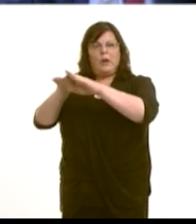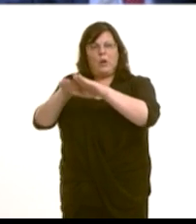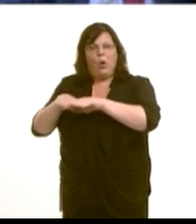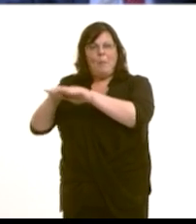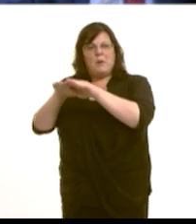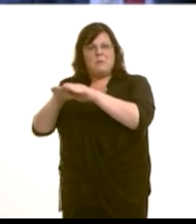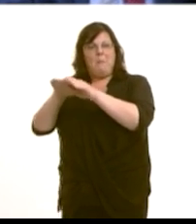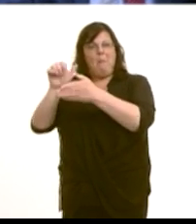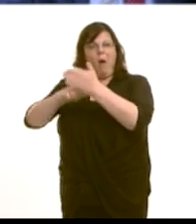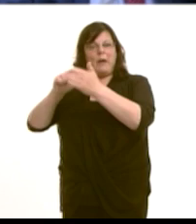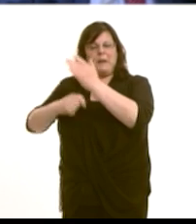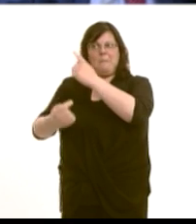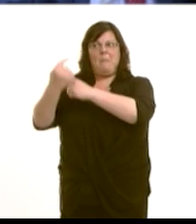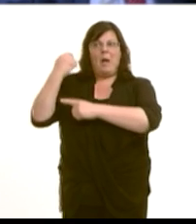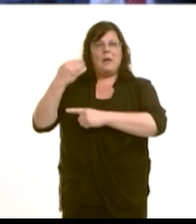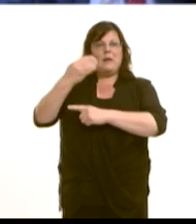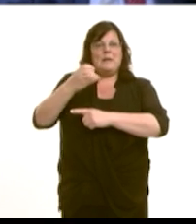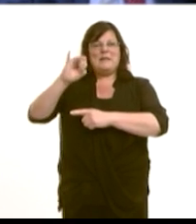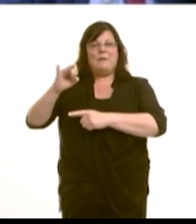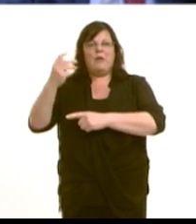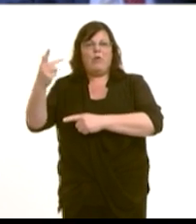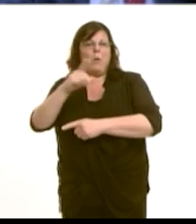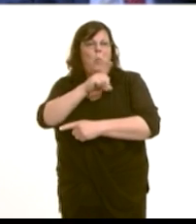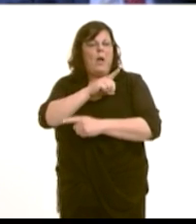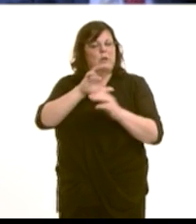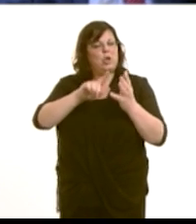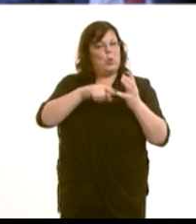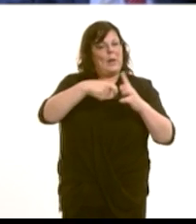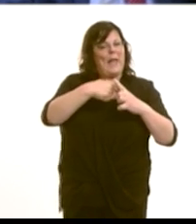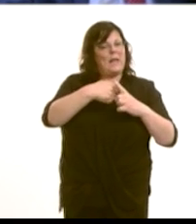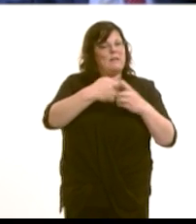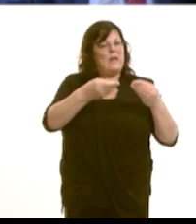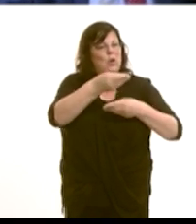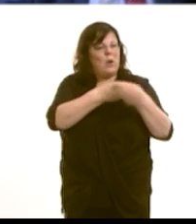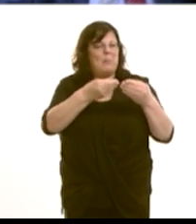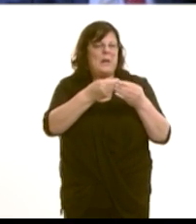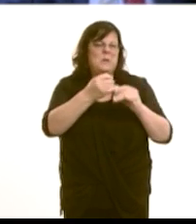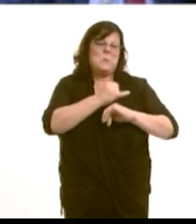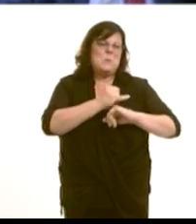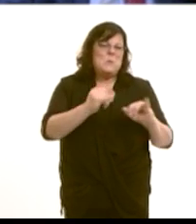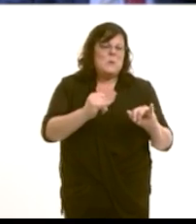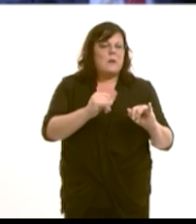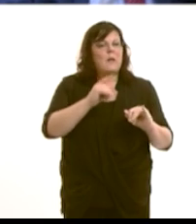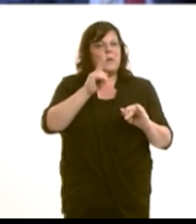to joinóbecause the UK economy was in a weak state. This idea that, somehow, the UK was forced against its will to join is just simply wrongóit